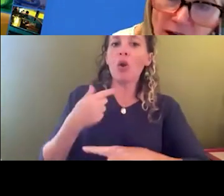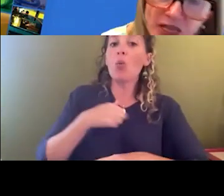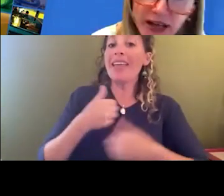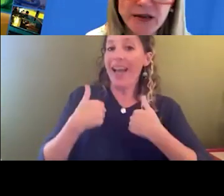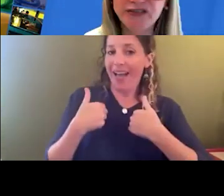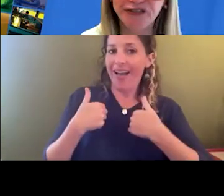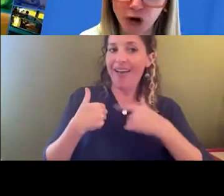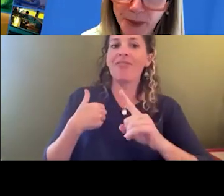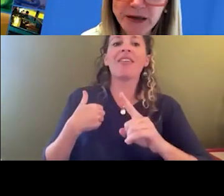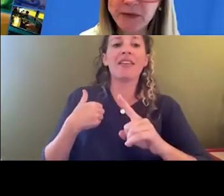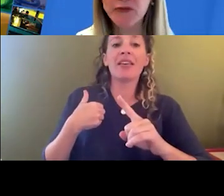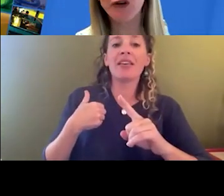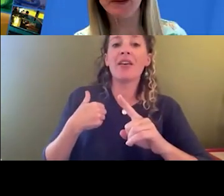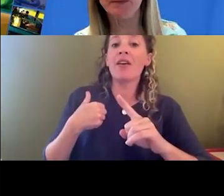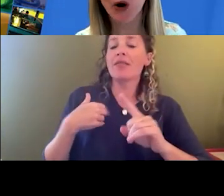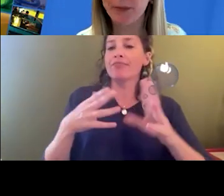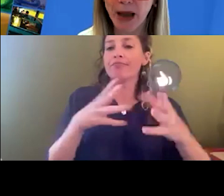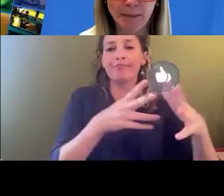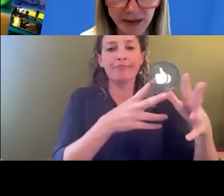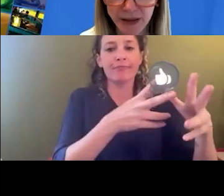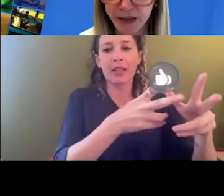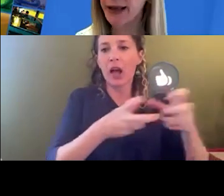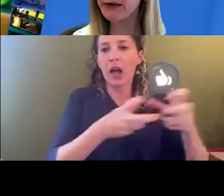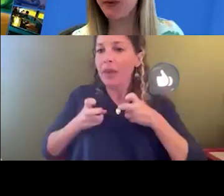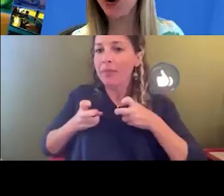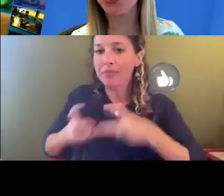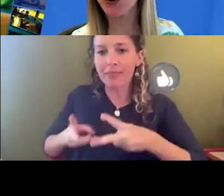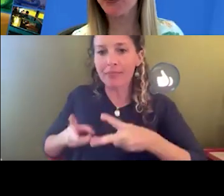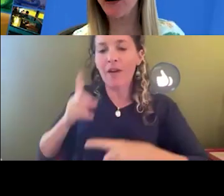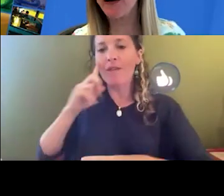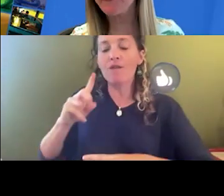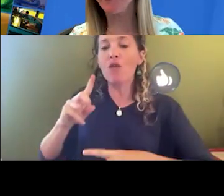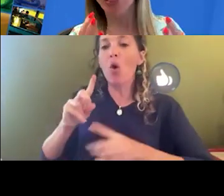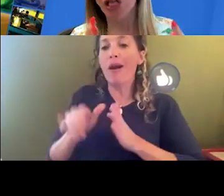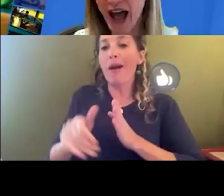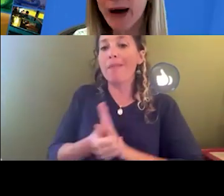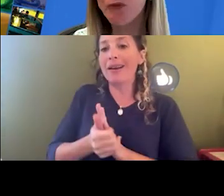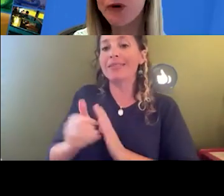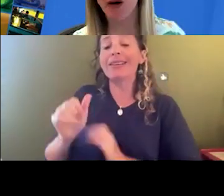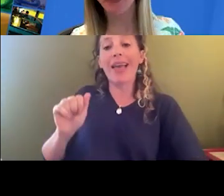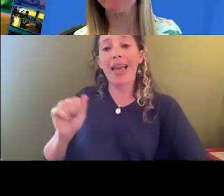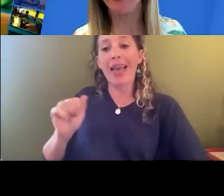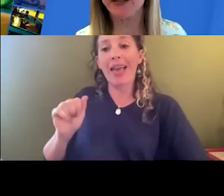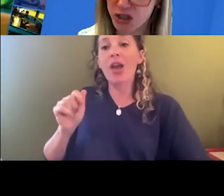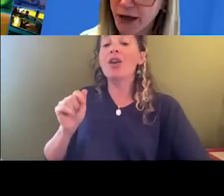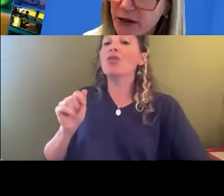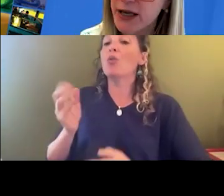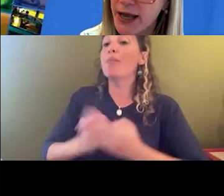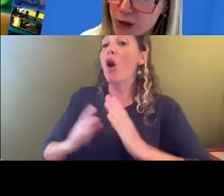that is verbatim from Appendix A to Part 25. That was modified slightly as